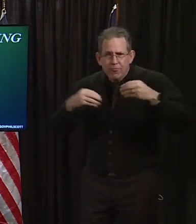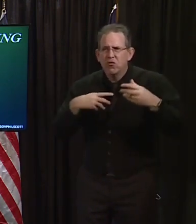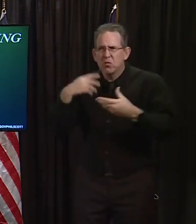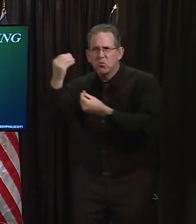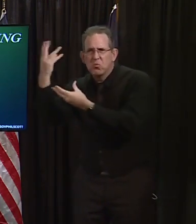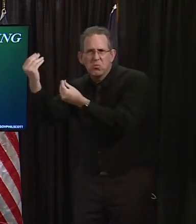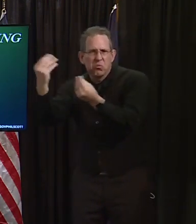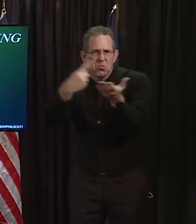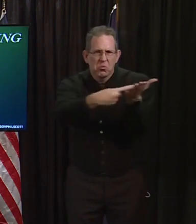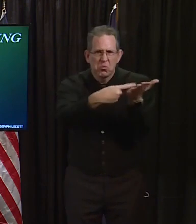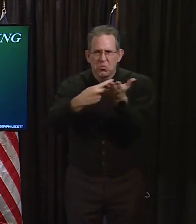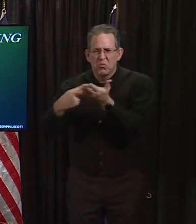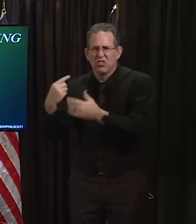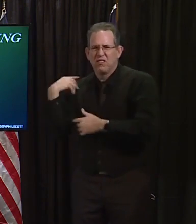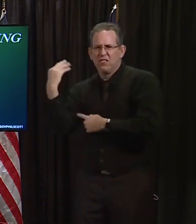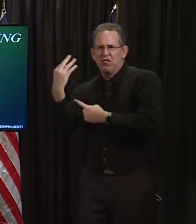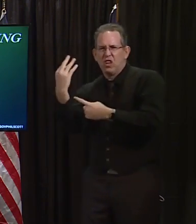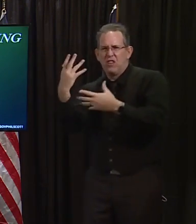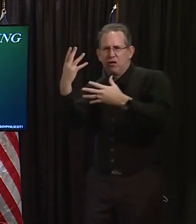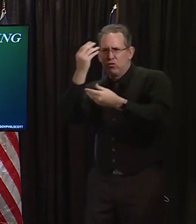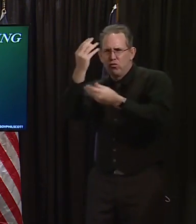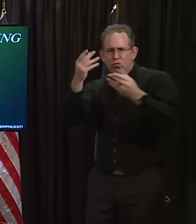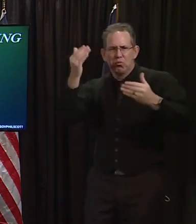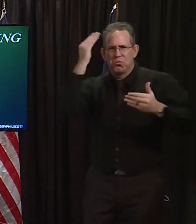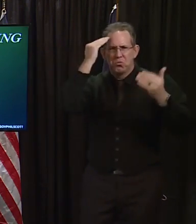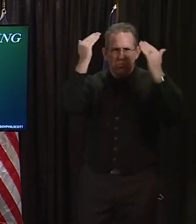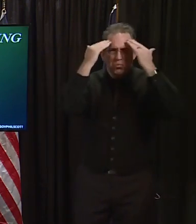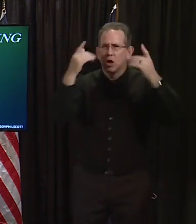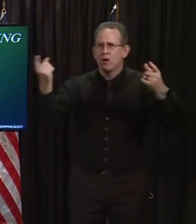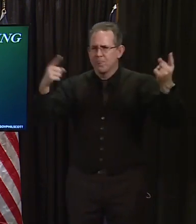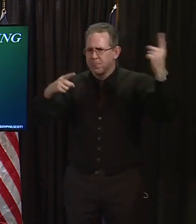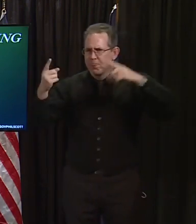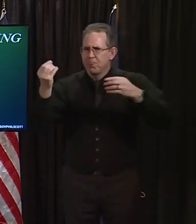those conversations led me to publish an advisory email to Superintendents,